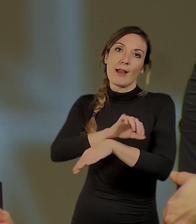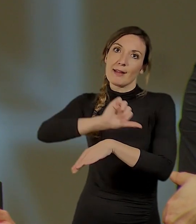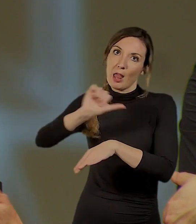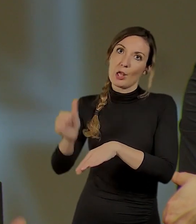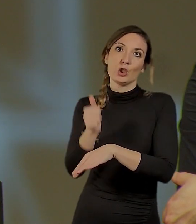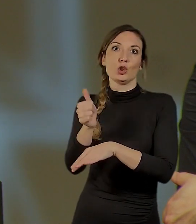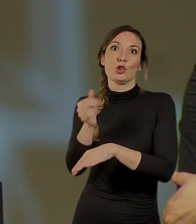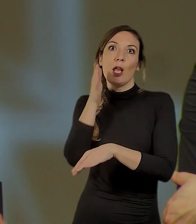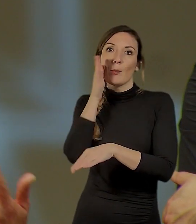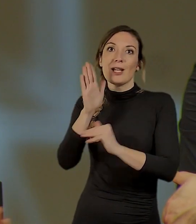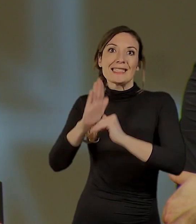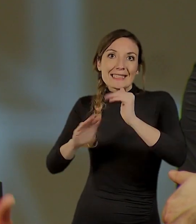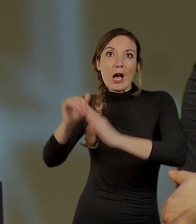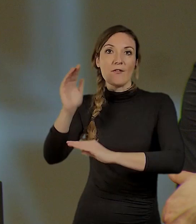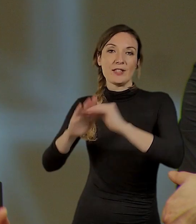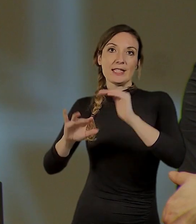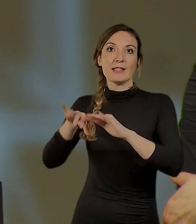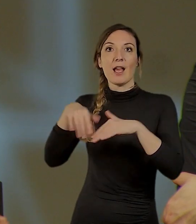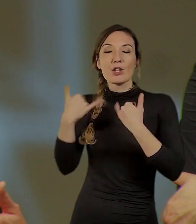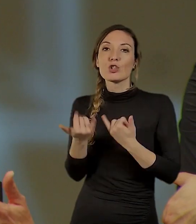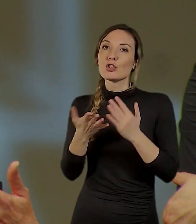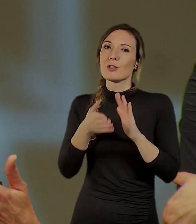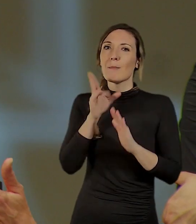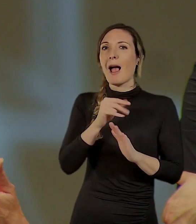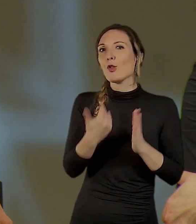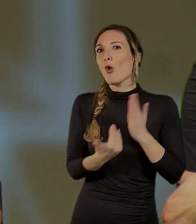Can I ask what a DSPčko is? -Documentation for the building permit.